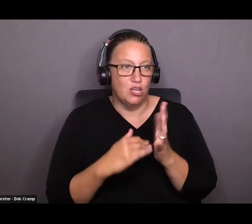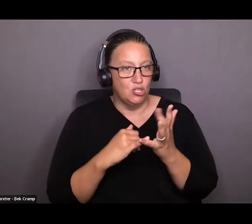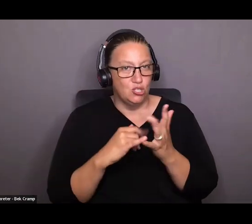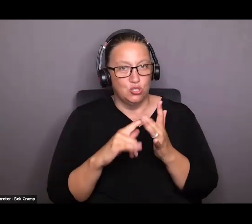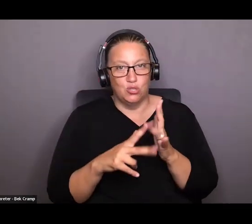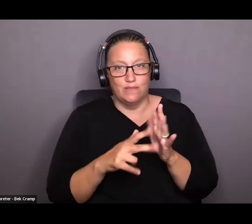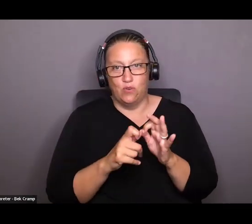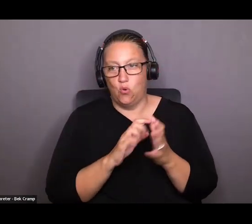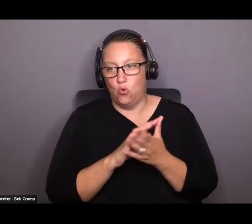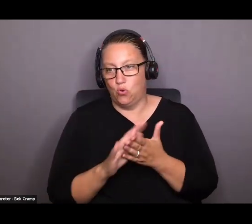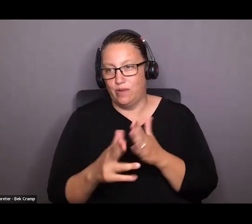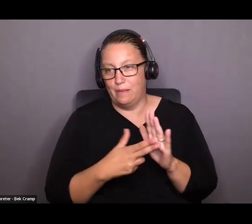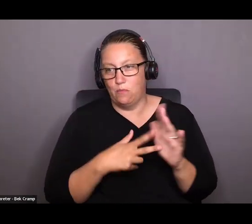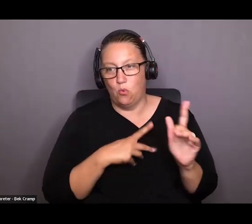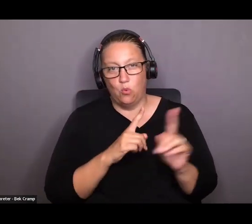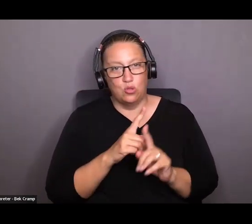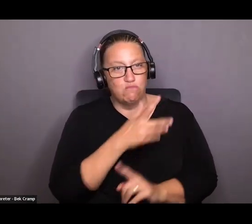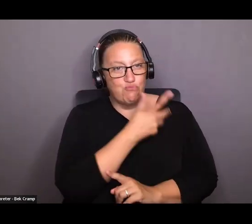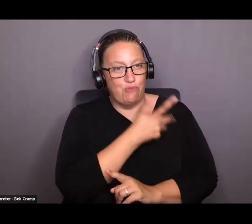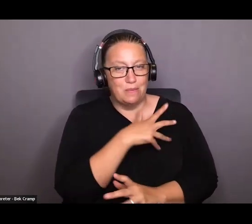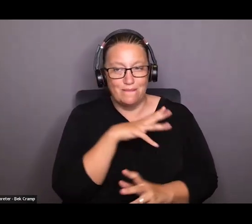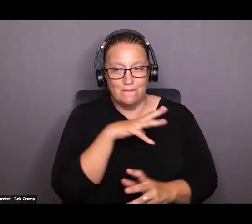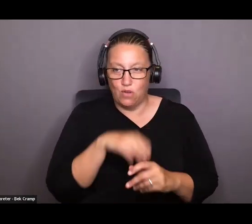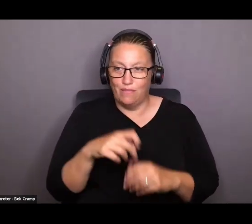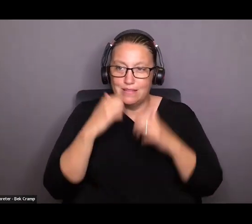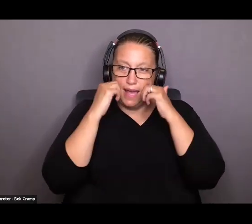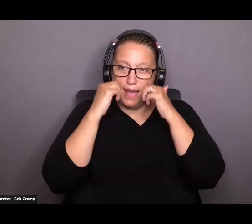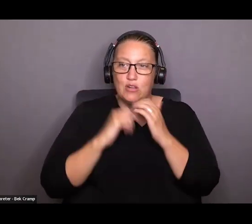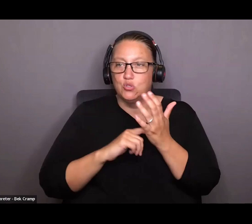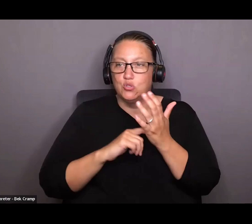proud to also be a part of this evidence to action event today. And hopefully,